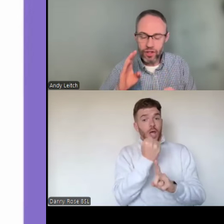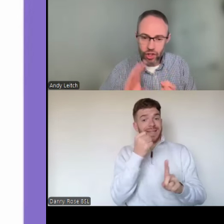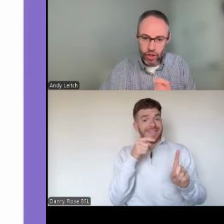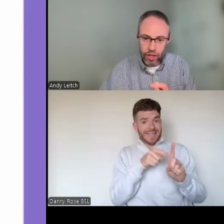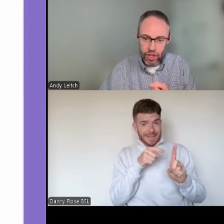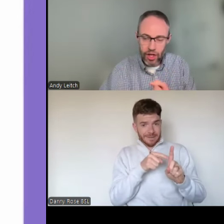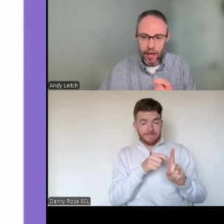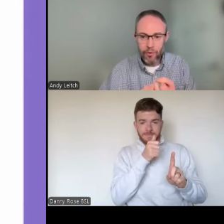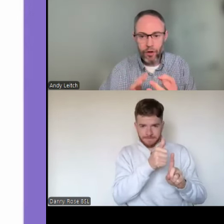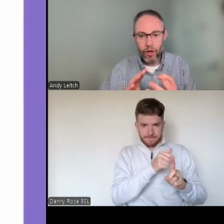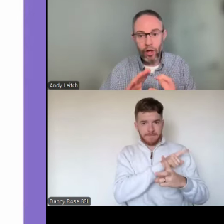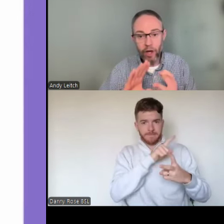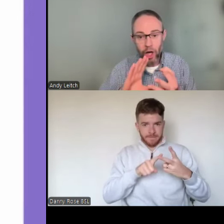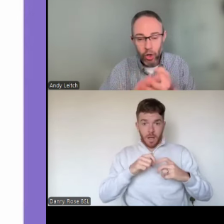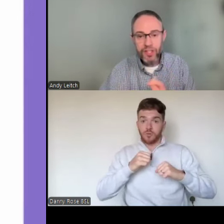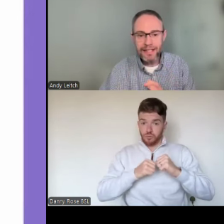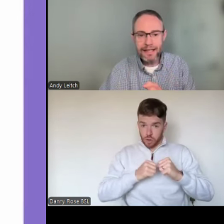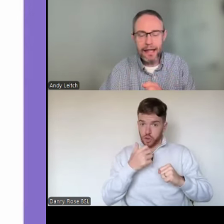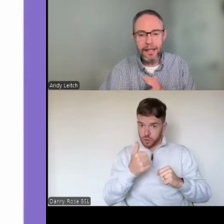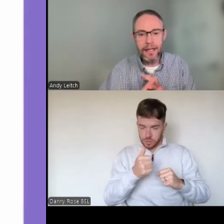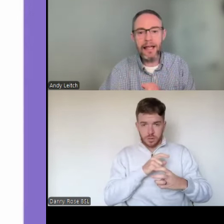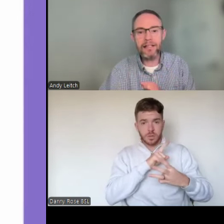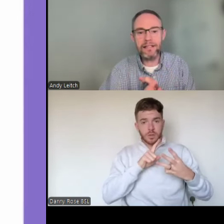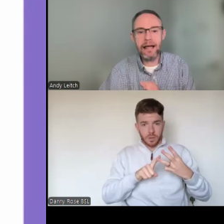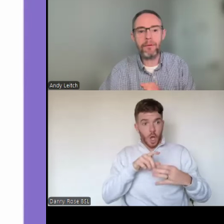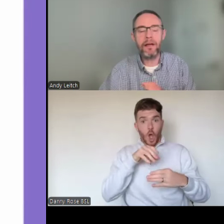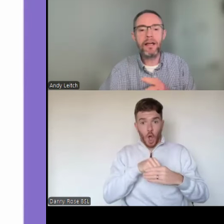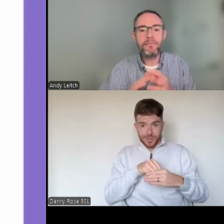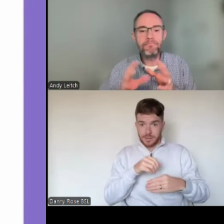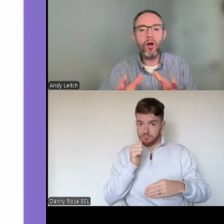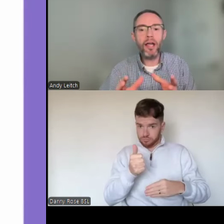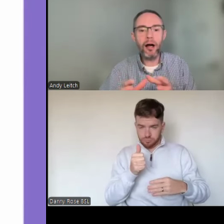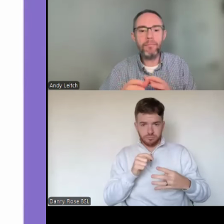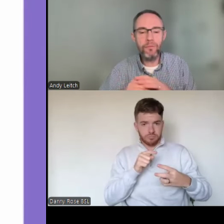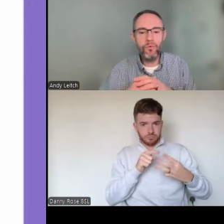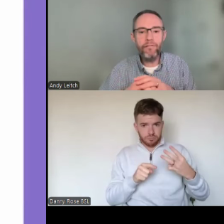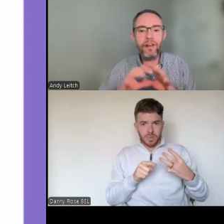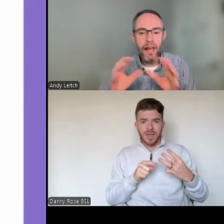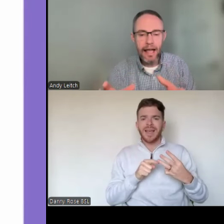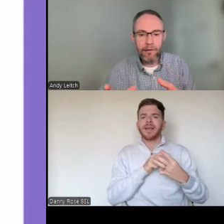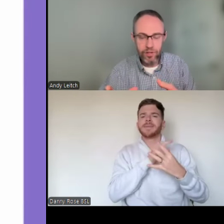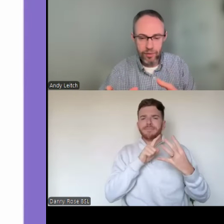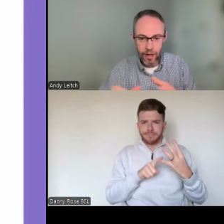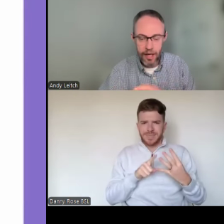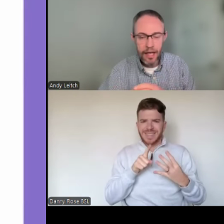the structure and we've got a lot of content together, the next step is mocking up some rough layouts.